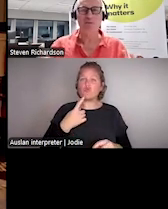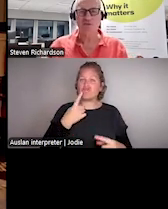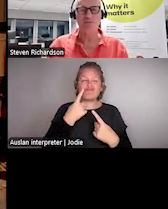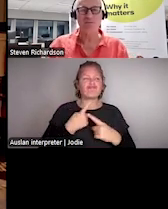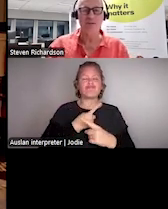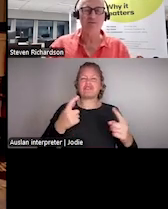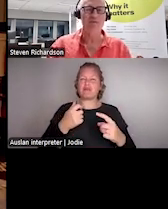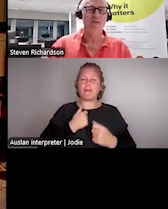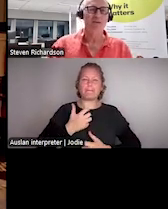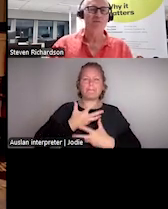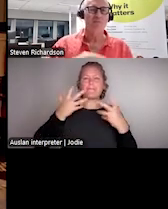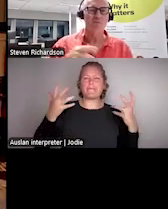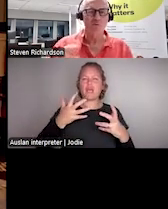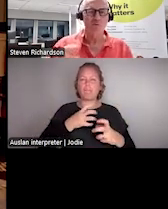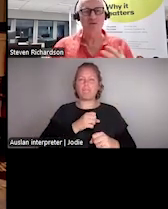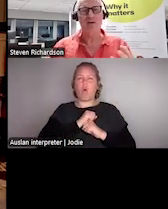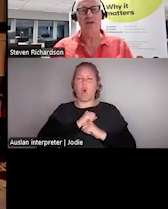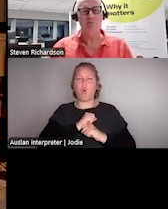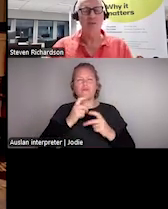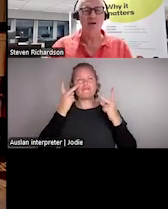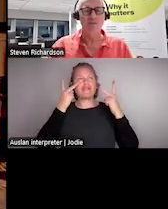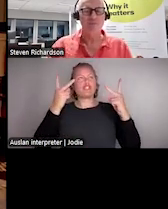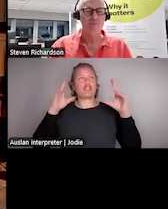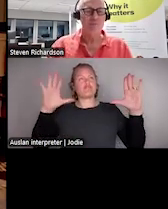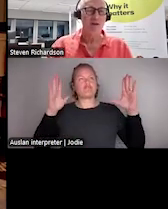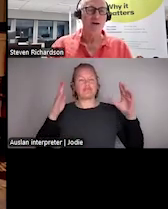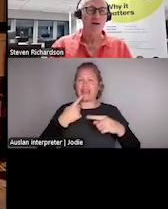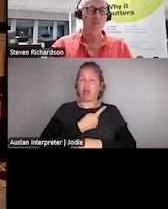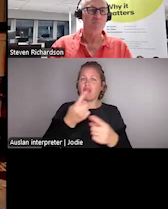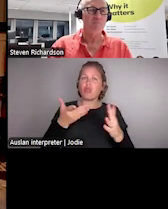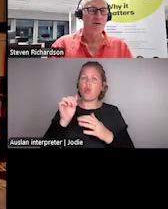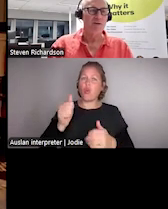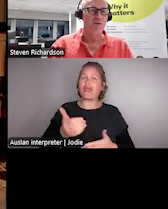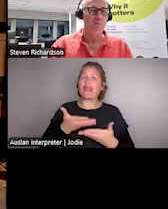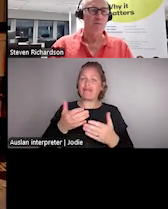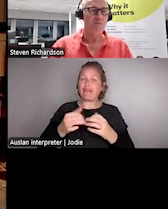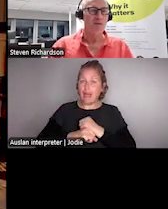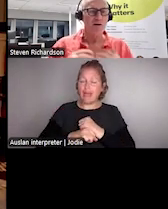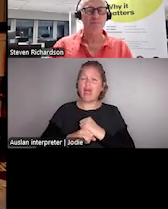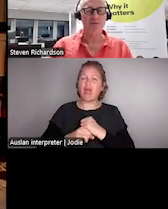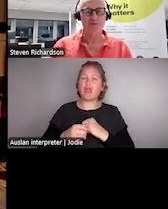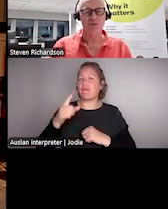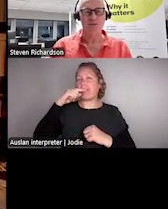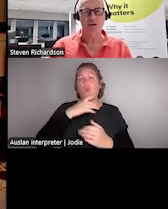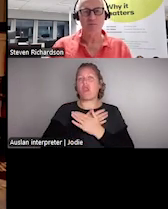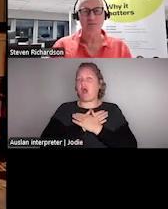vision of things through your Giving Day campaign. People love to be associated with